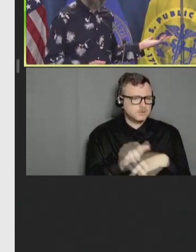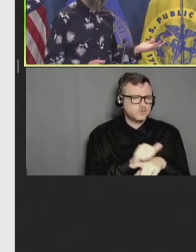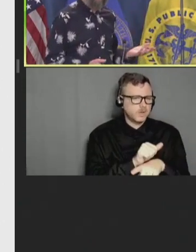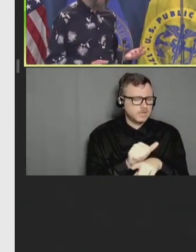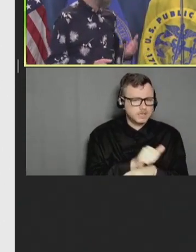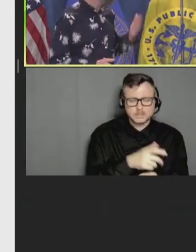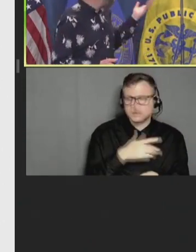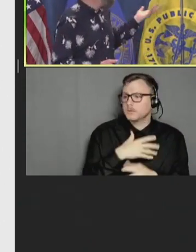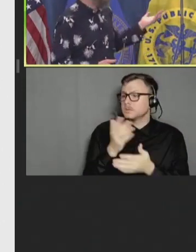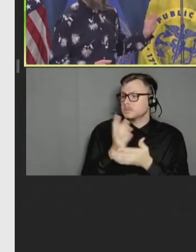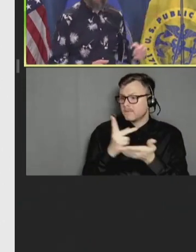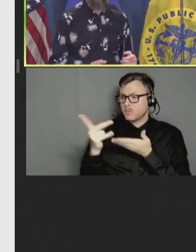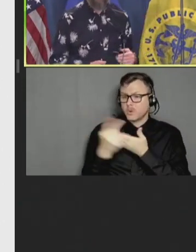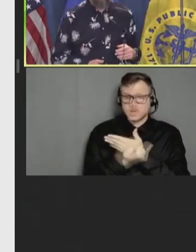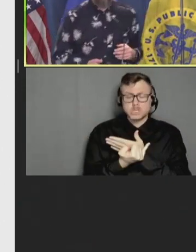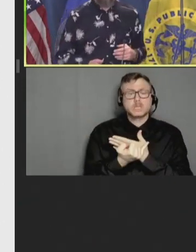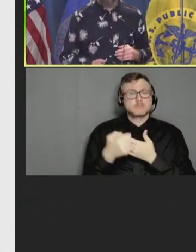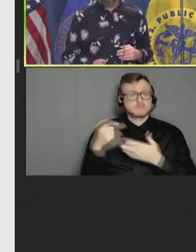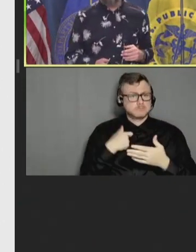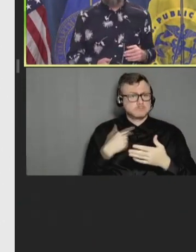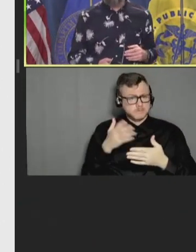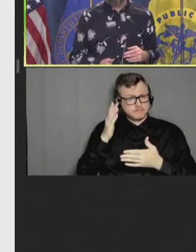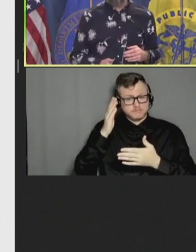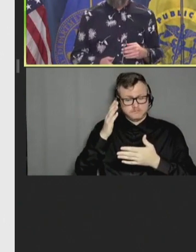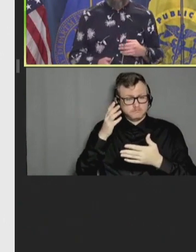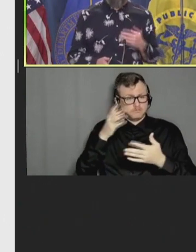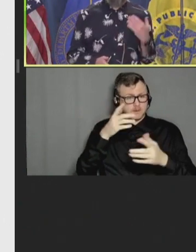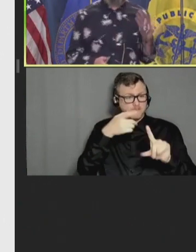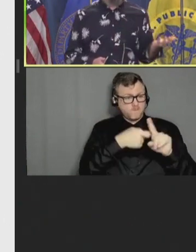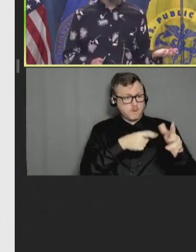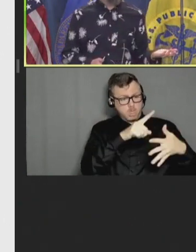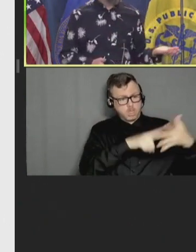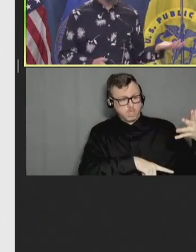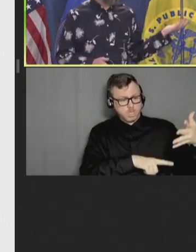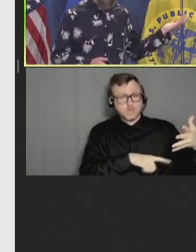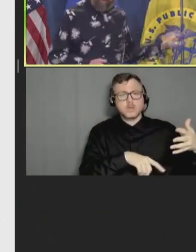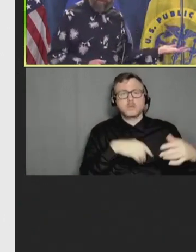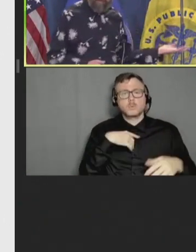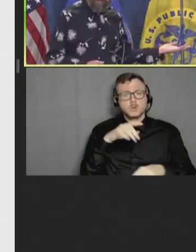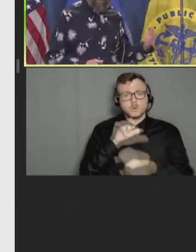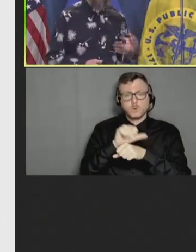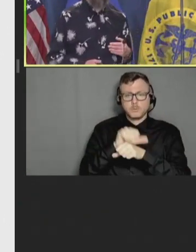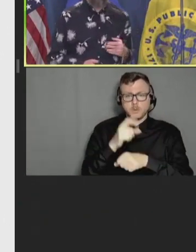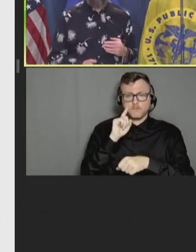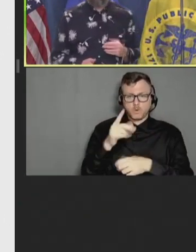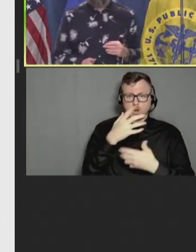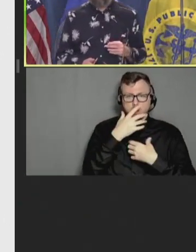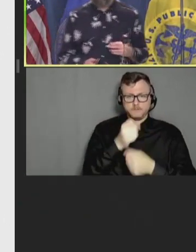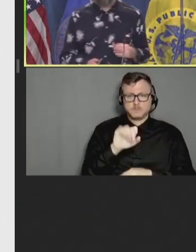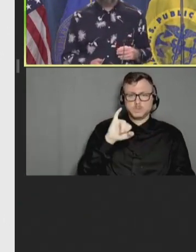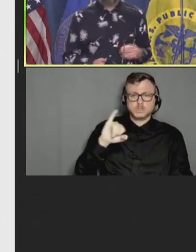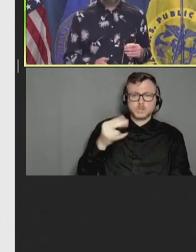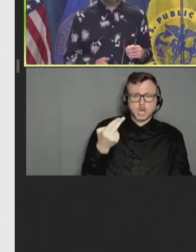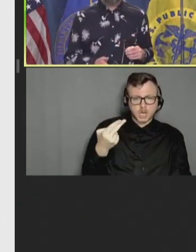we've had come out of these is, we're working for our competence with Johns Hopkins and the